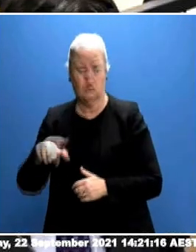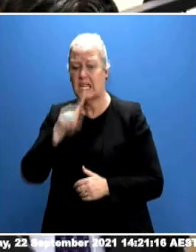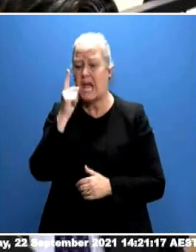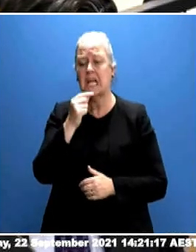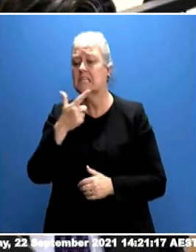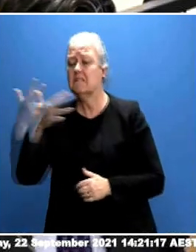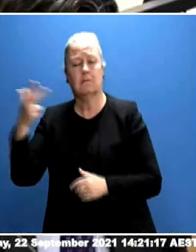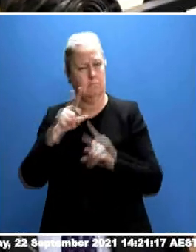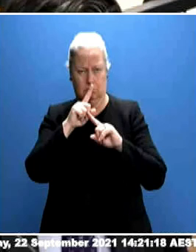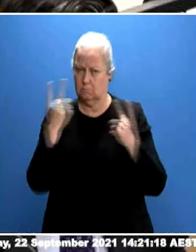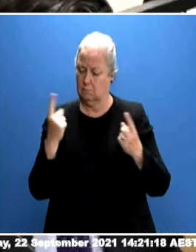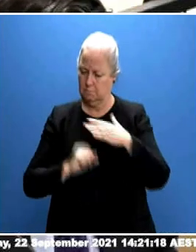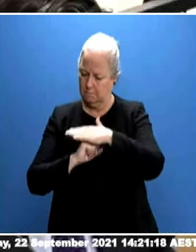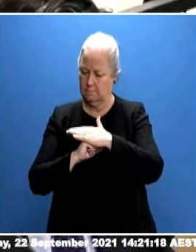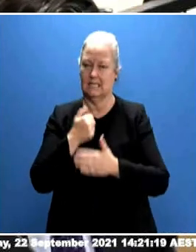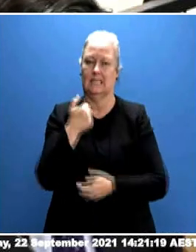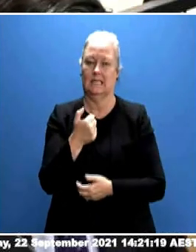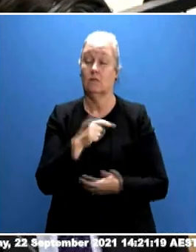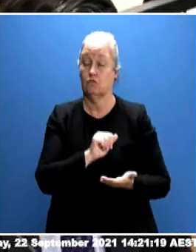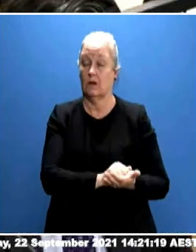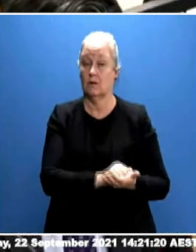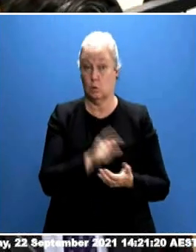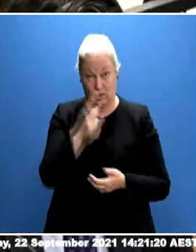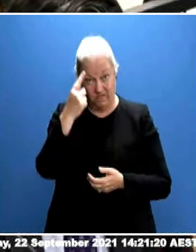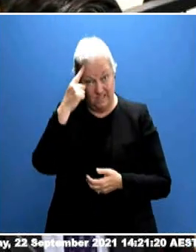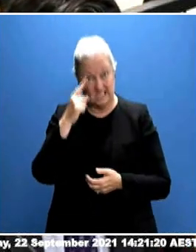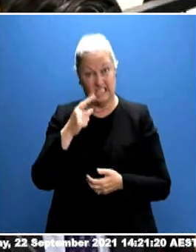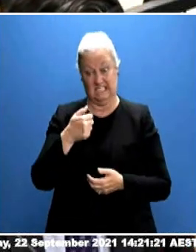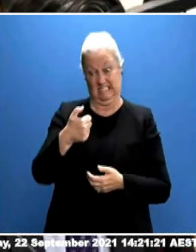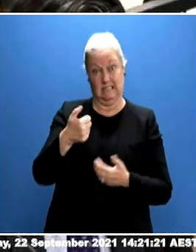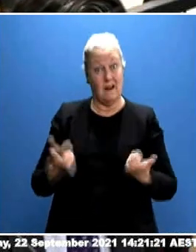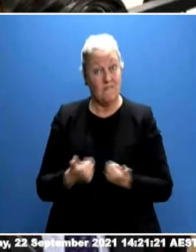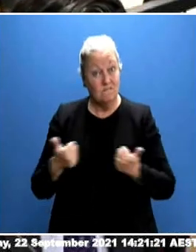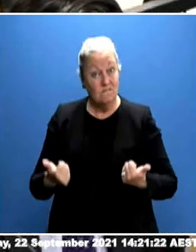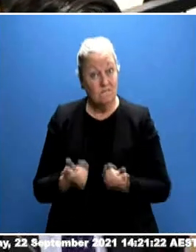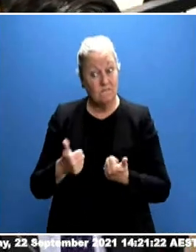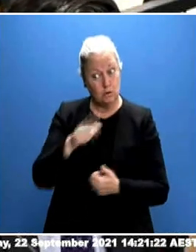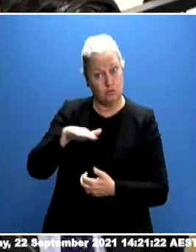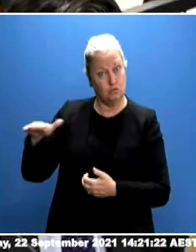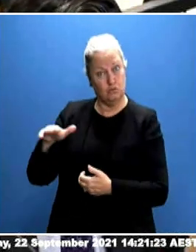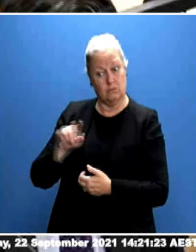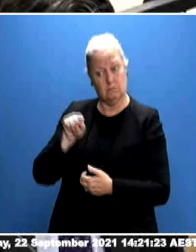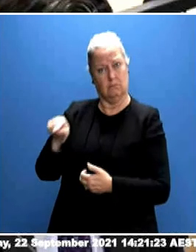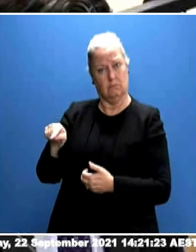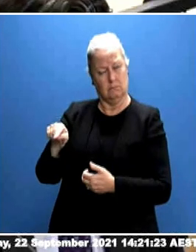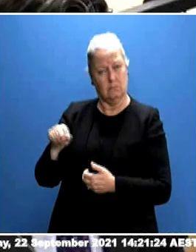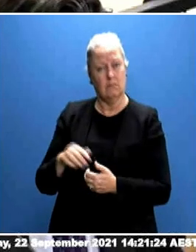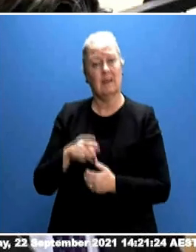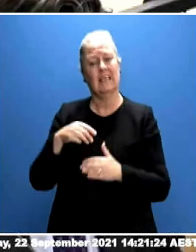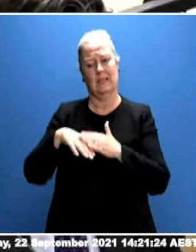Do you think that six is enough? Is there a need in the State of Western Australia for that